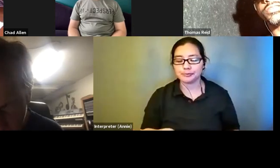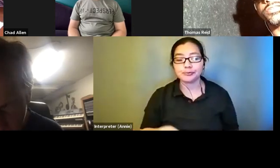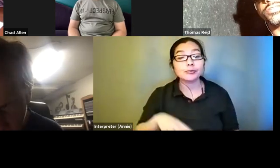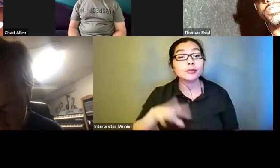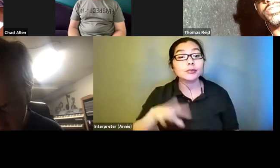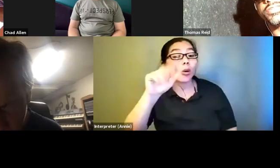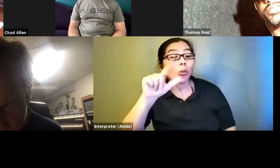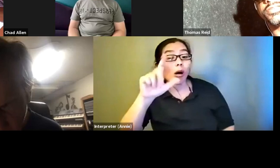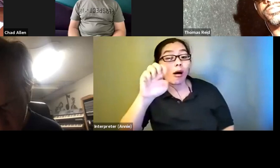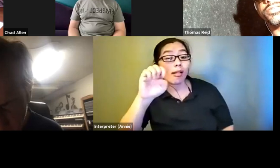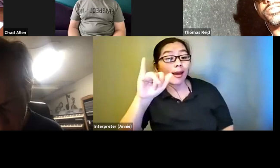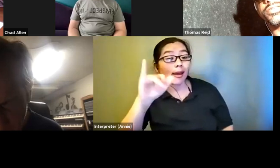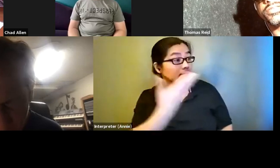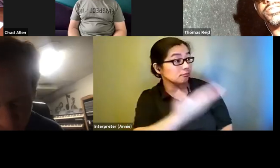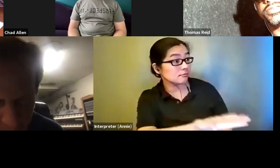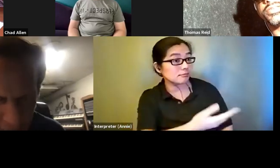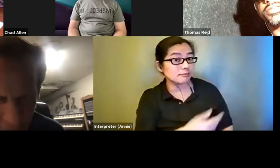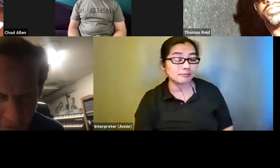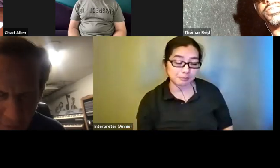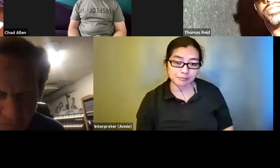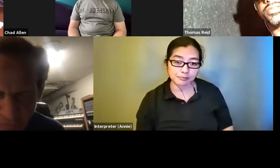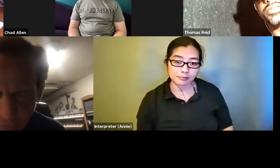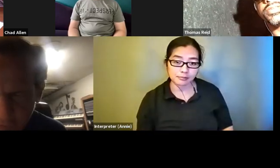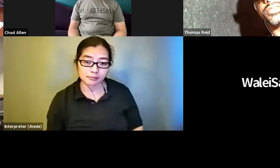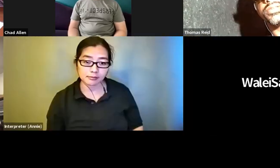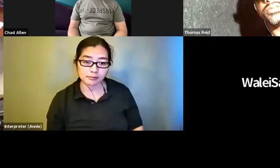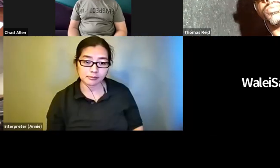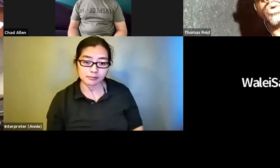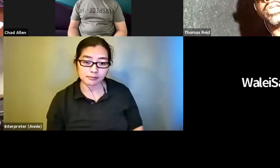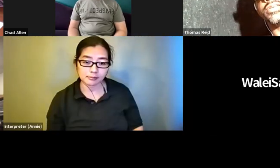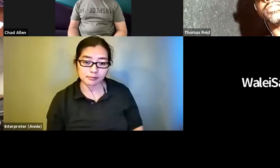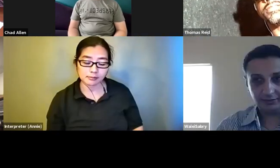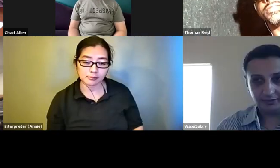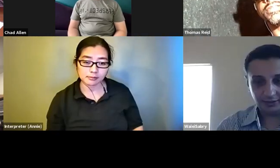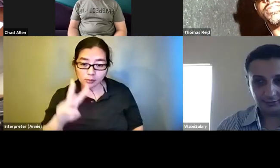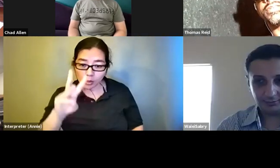Walei. Ilan Nanouach: Yep.